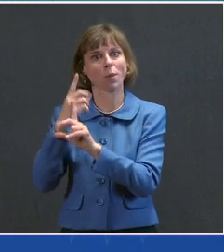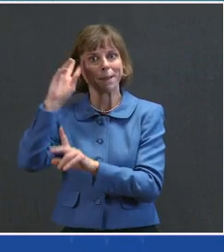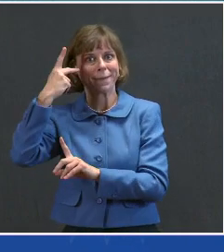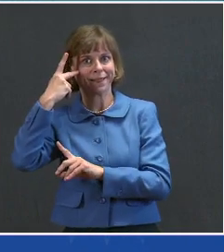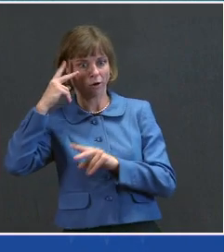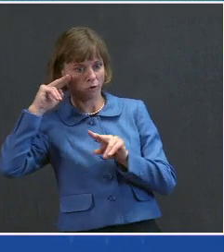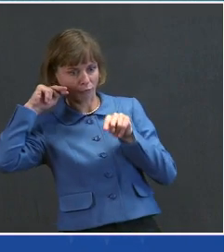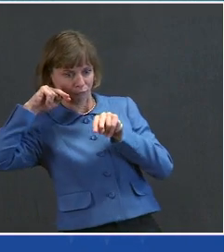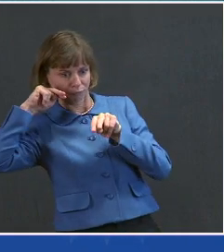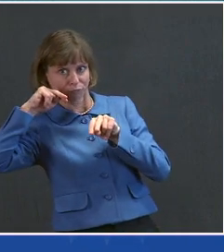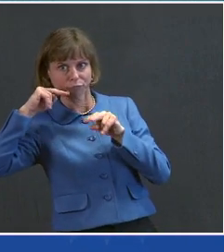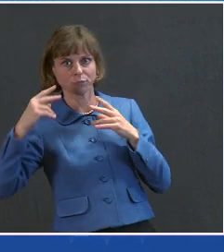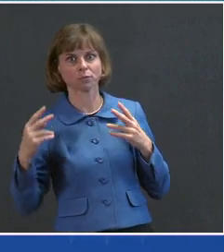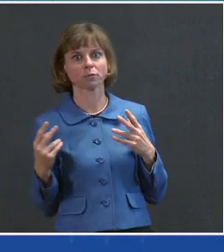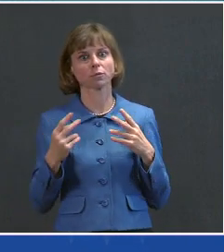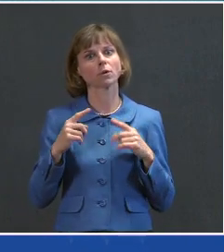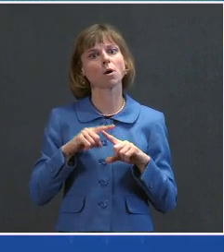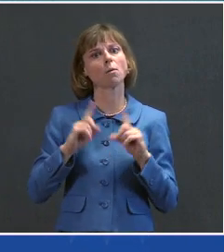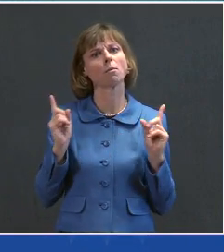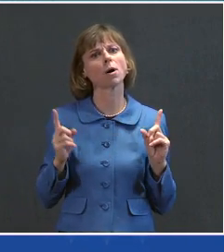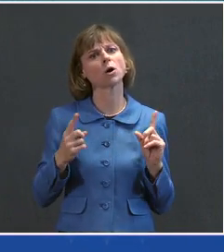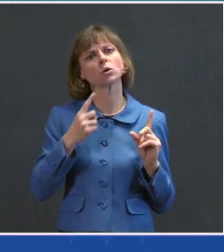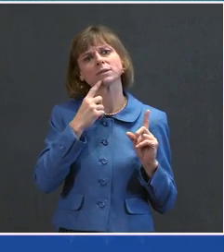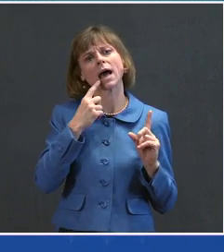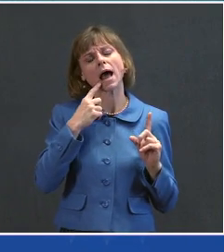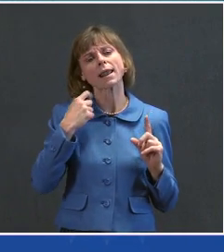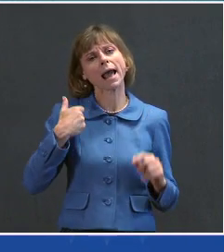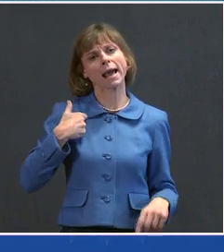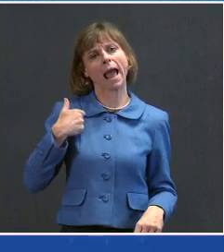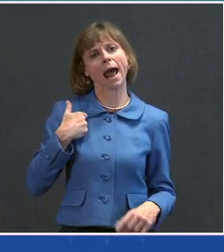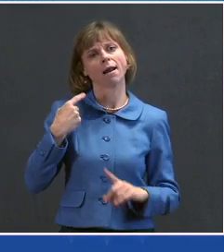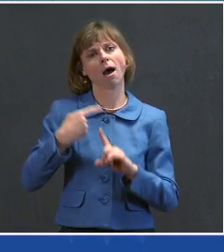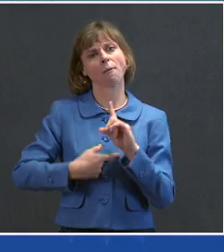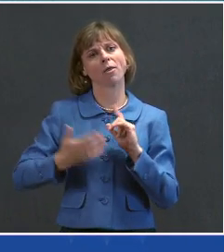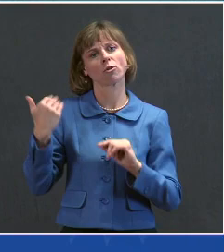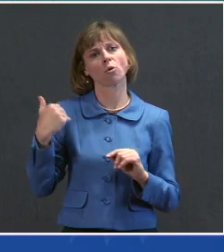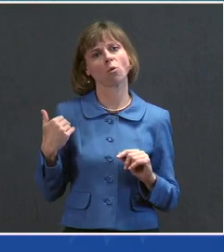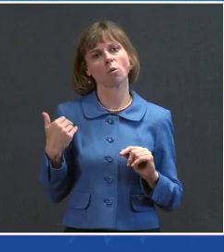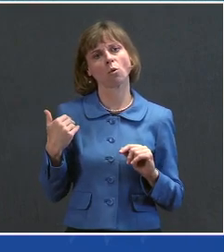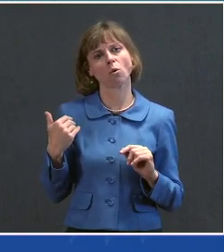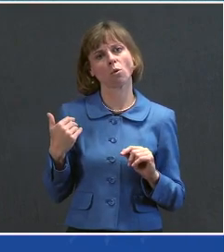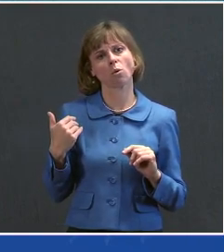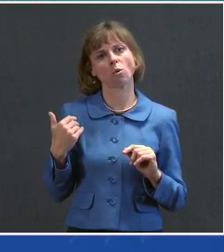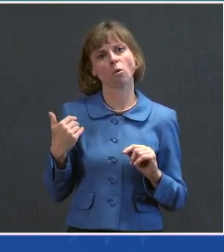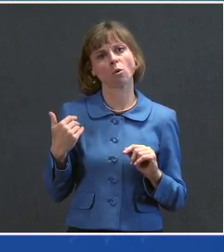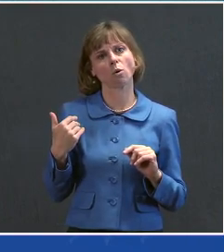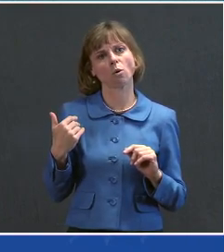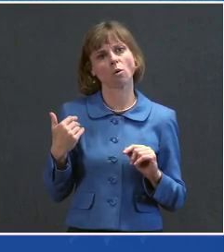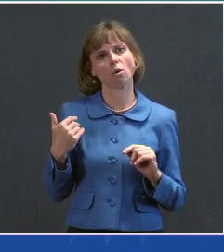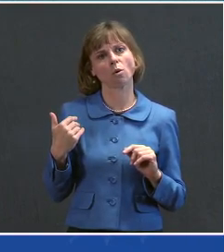you're not ready yet to say, just like Canada a month ago, that the Proud Boy is a terrorist organization?